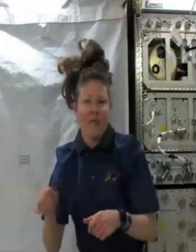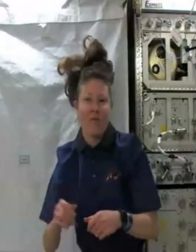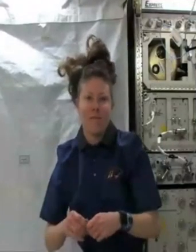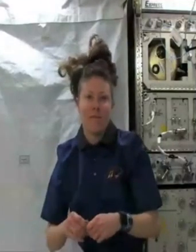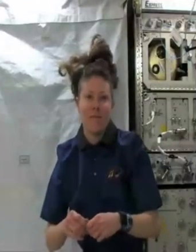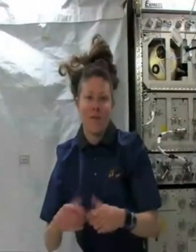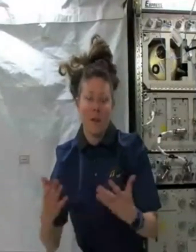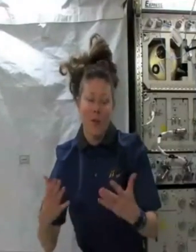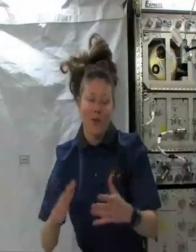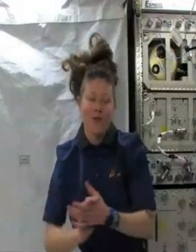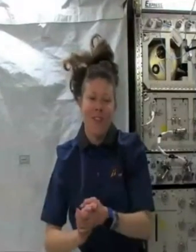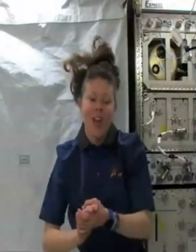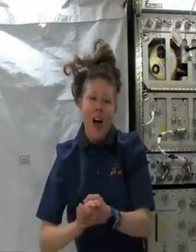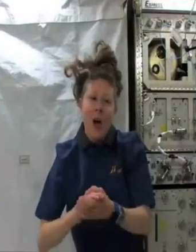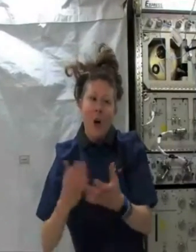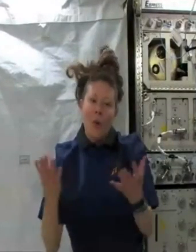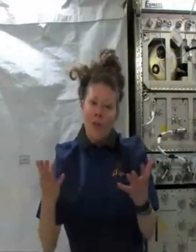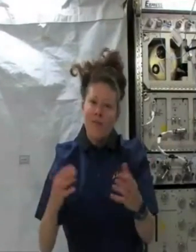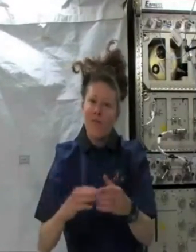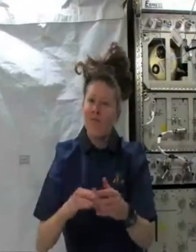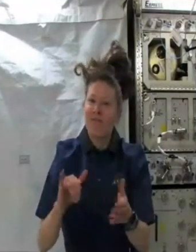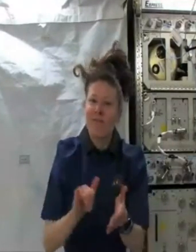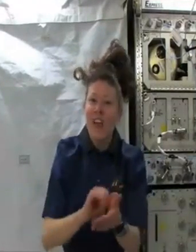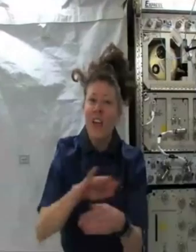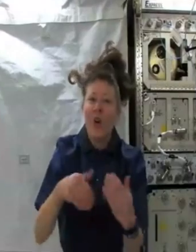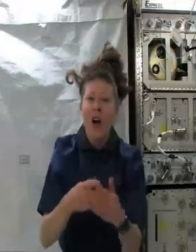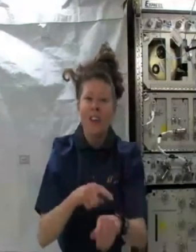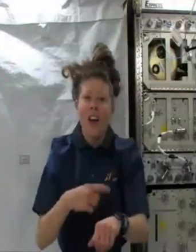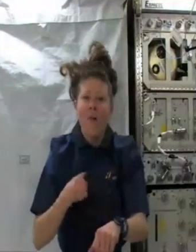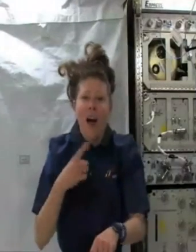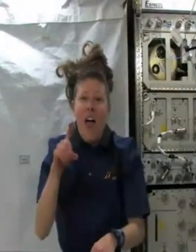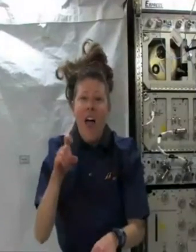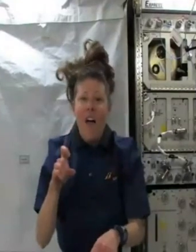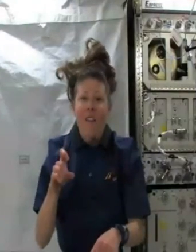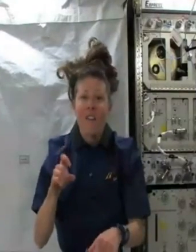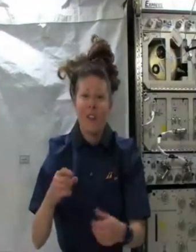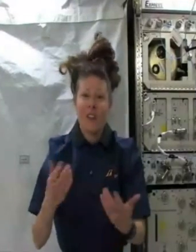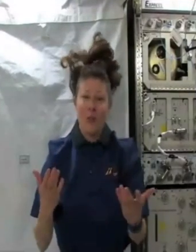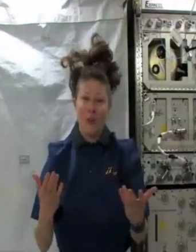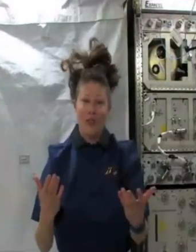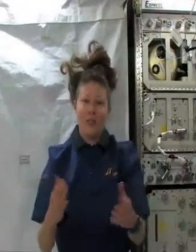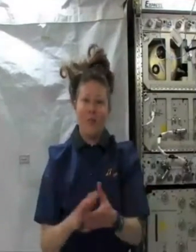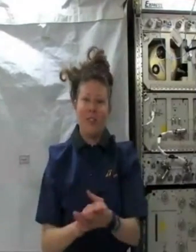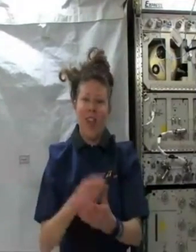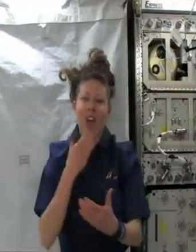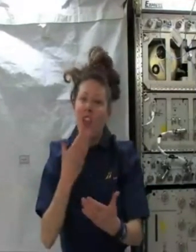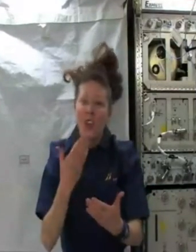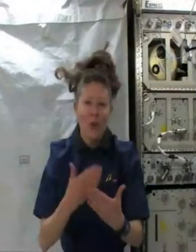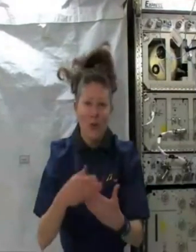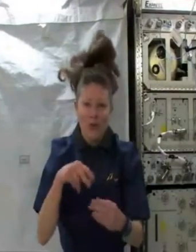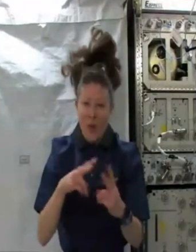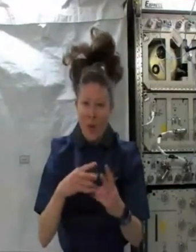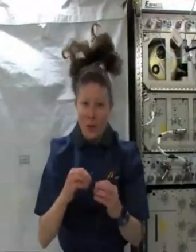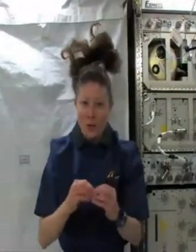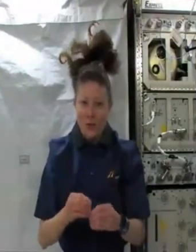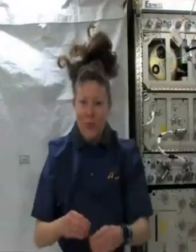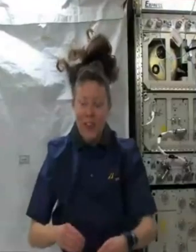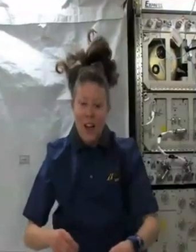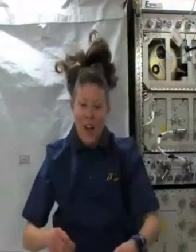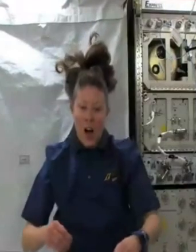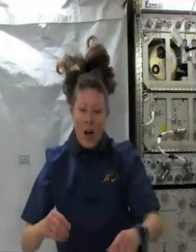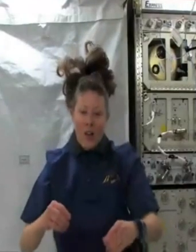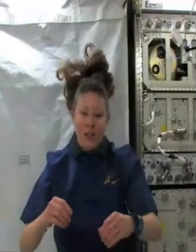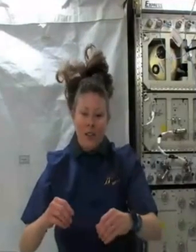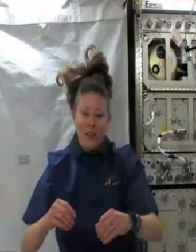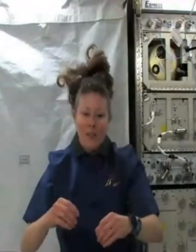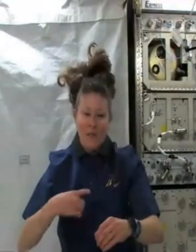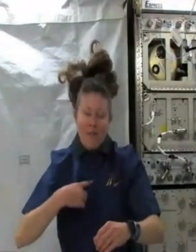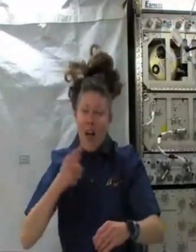Okay, well that's all the time I have for questions. Thank you very much.